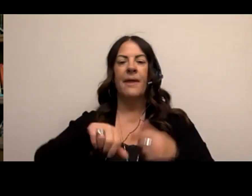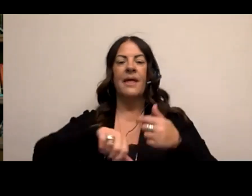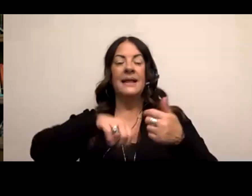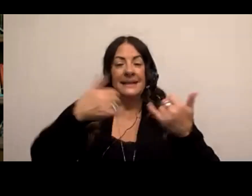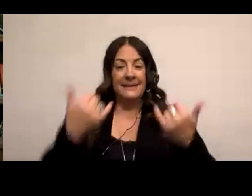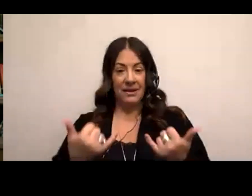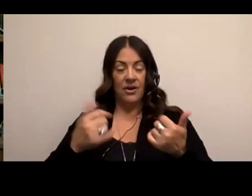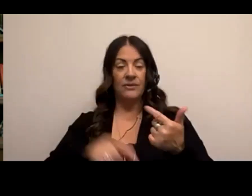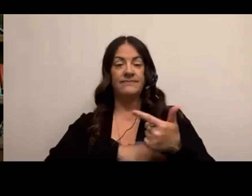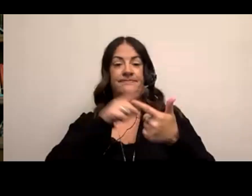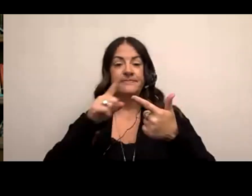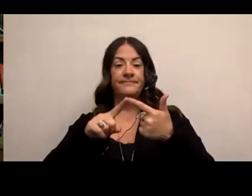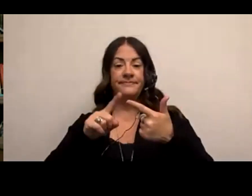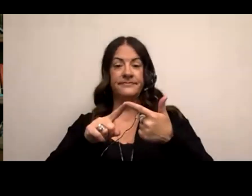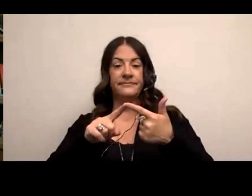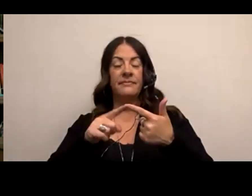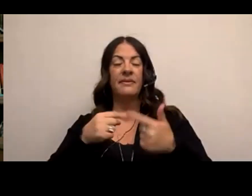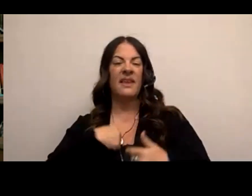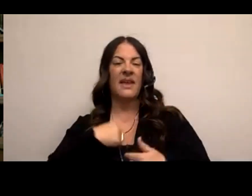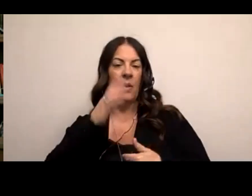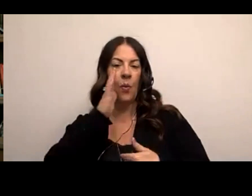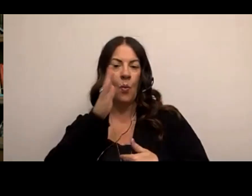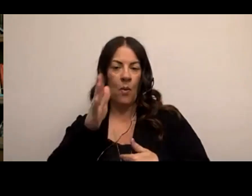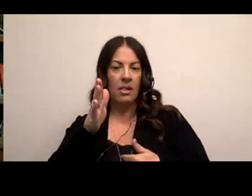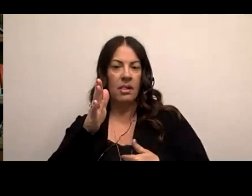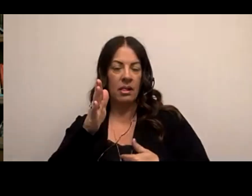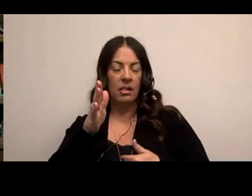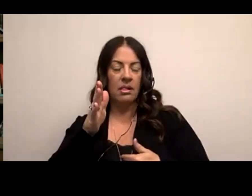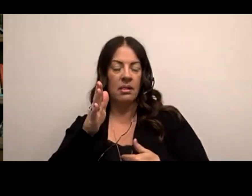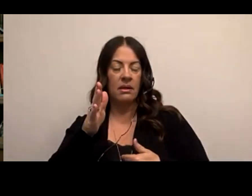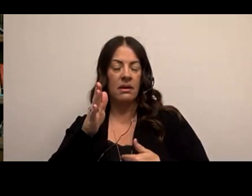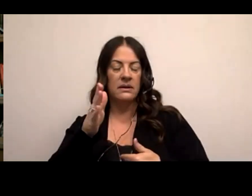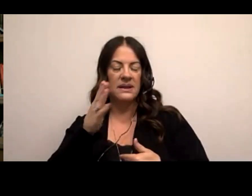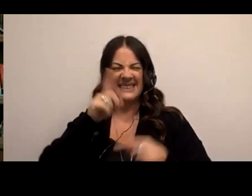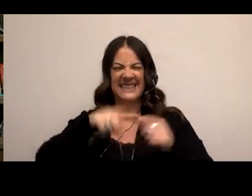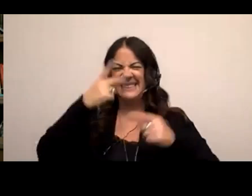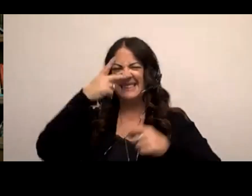TO BE USING THE CHAT BOX QUITE A LOT. WE CAN'T SEE EACH OTHER SO IT'S GOOD FOR ME TO KNOW